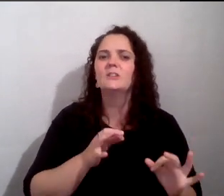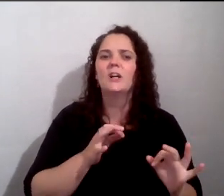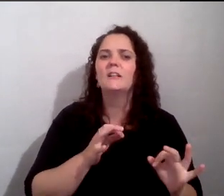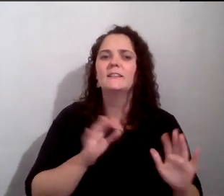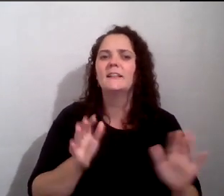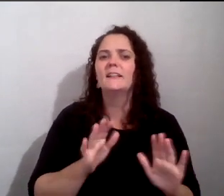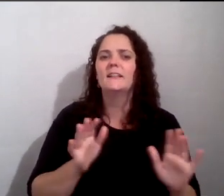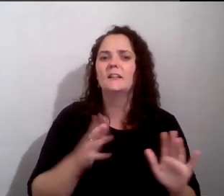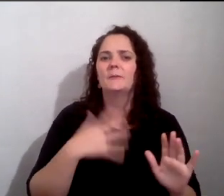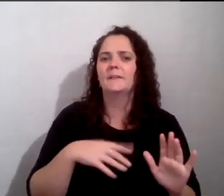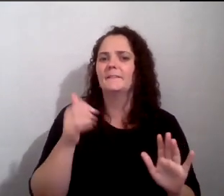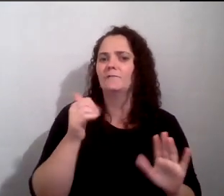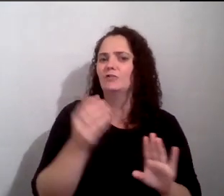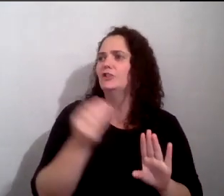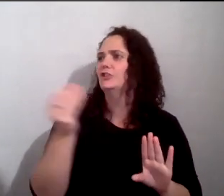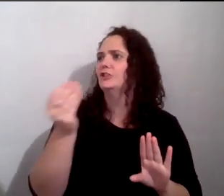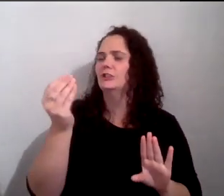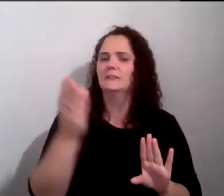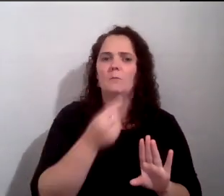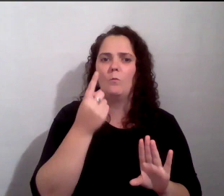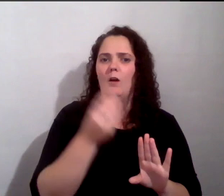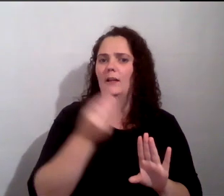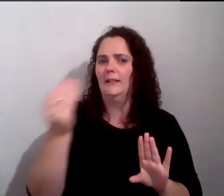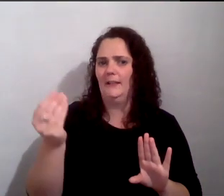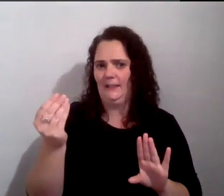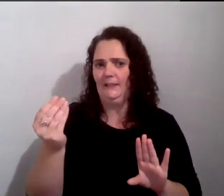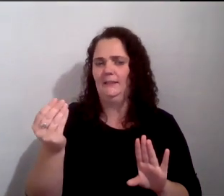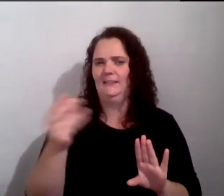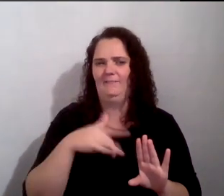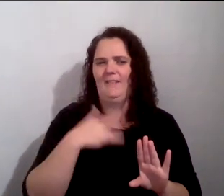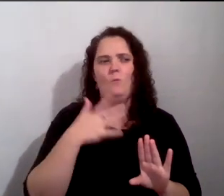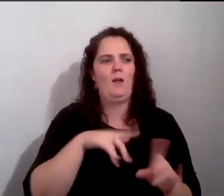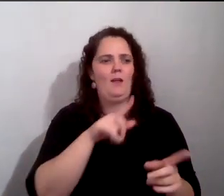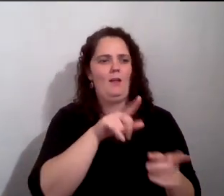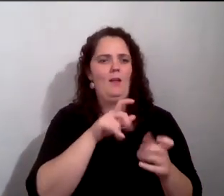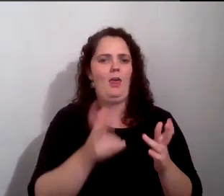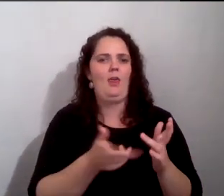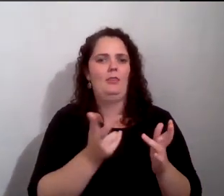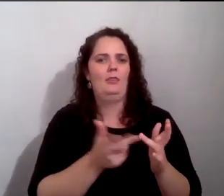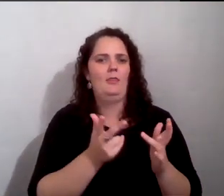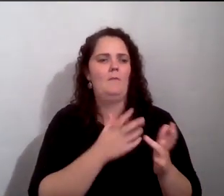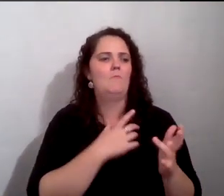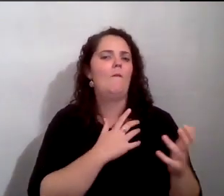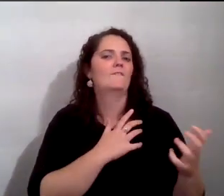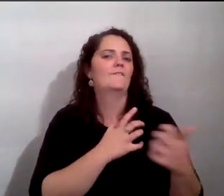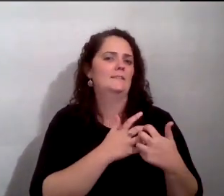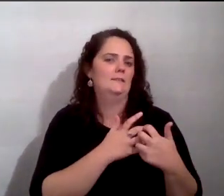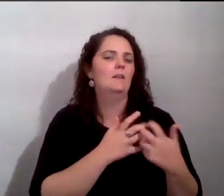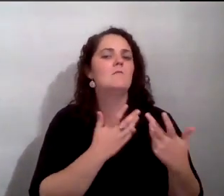wanted to acquire that they felt fit their collection better, more suitably and sent it to auction